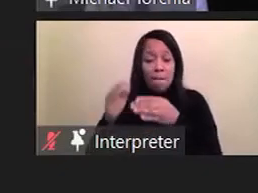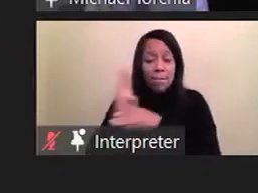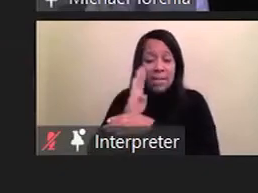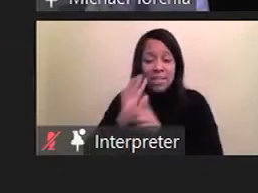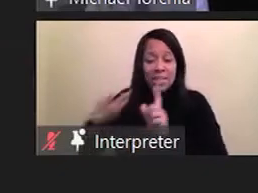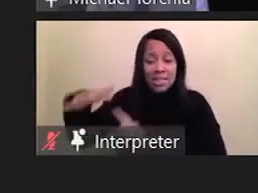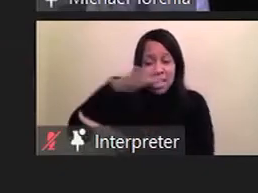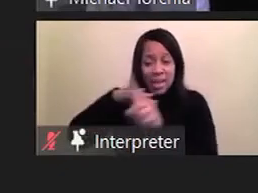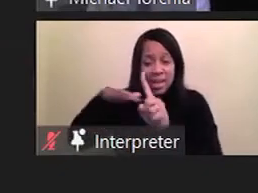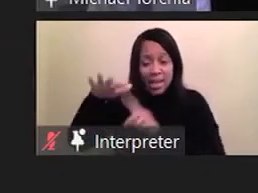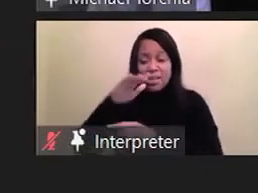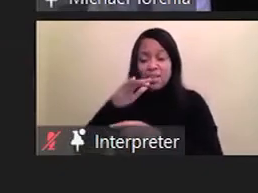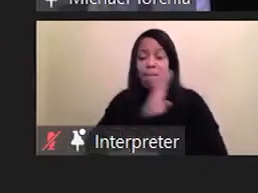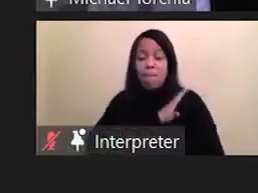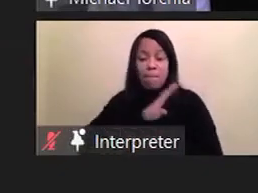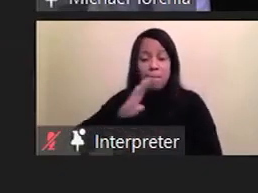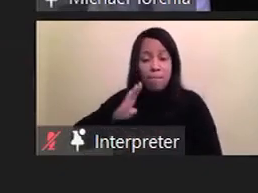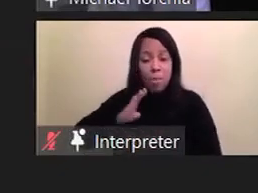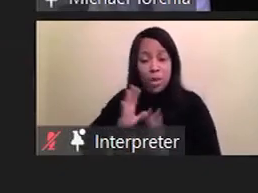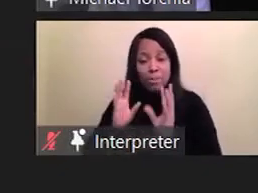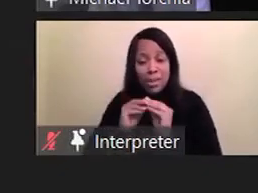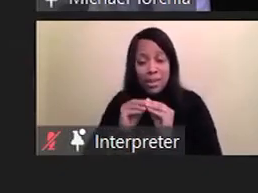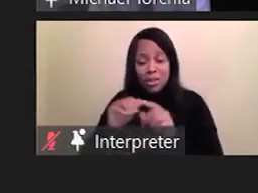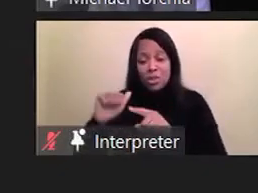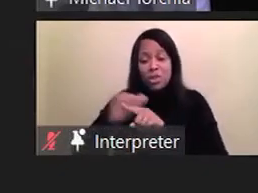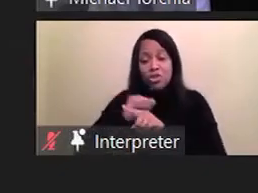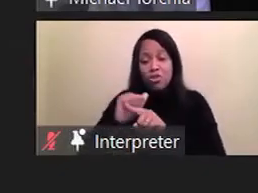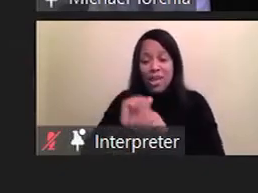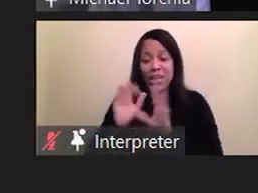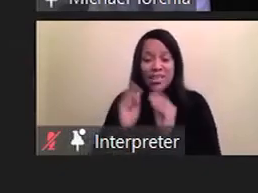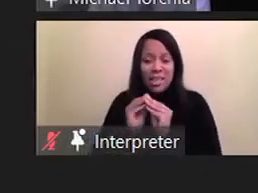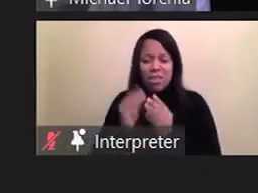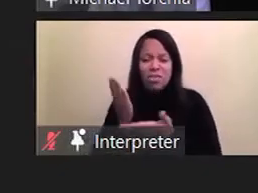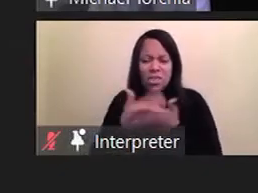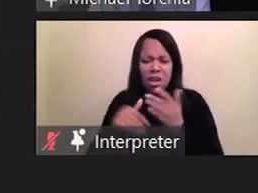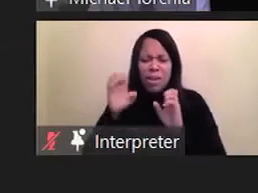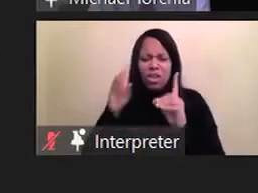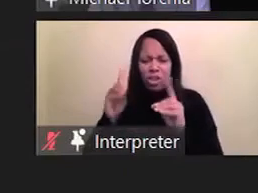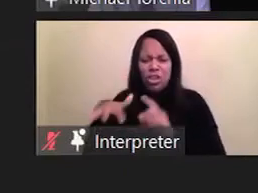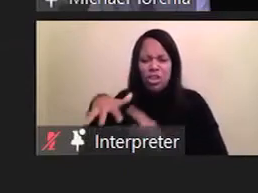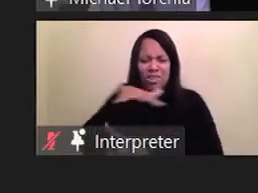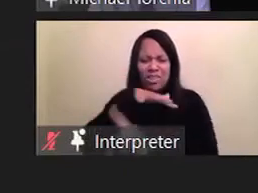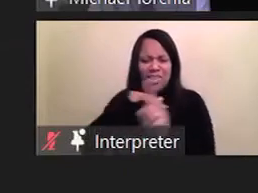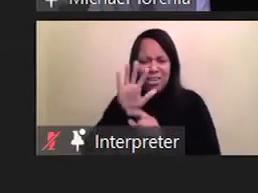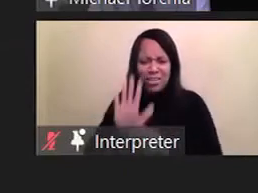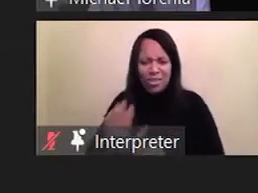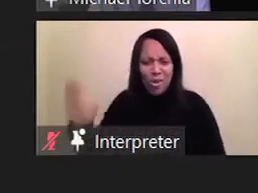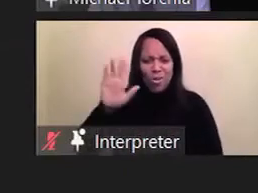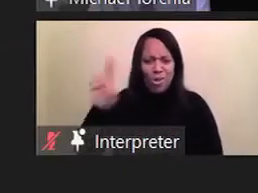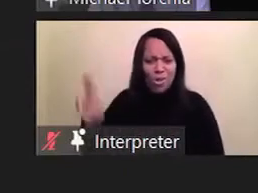training sessions, and also in educational settings throughout the United States and by US-owned corporations that